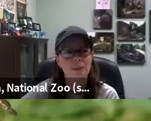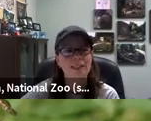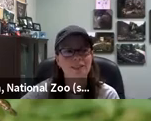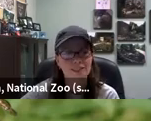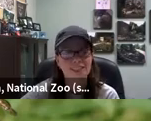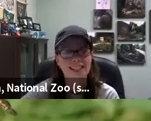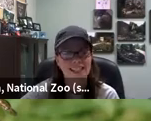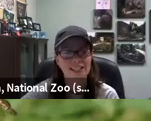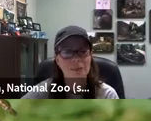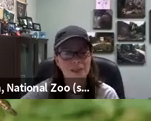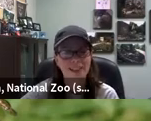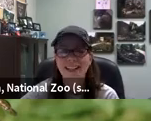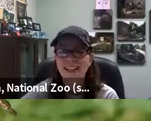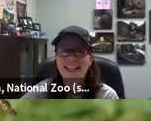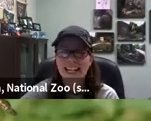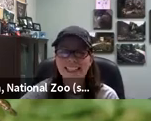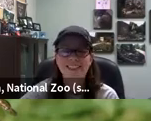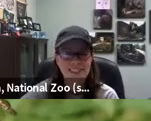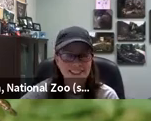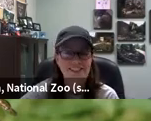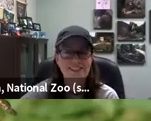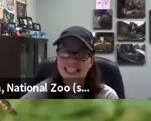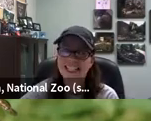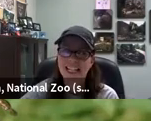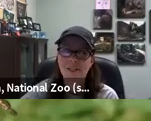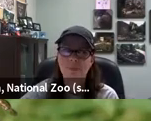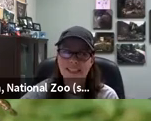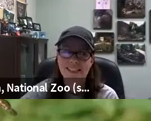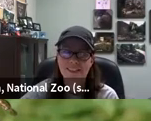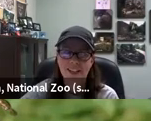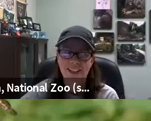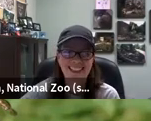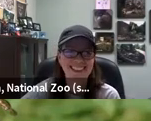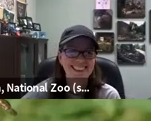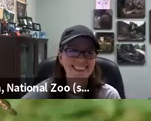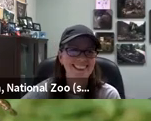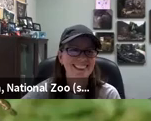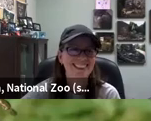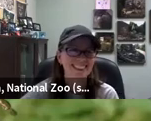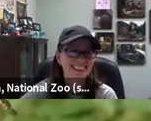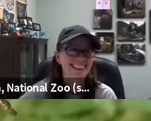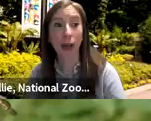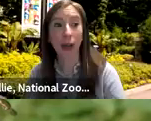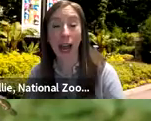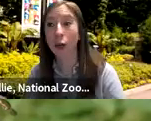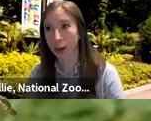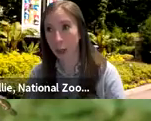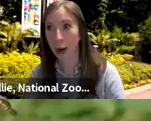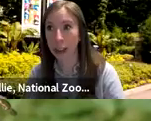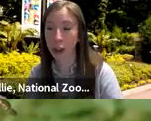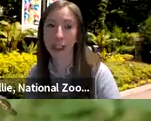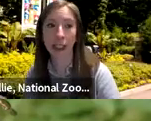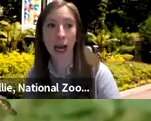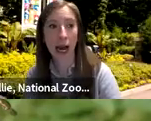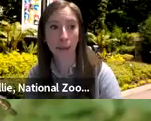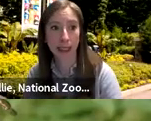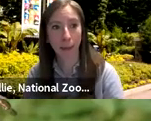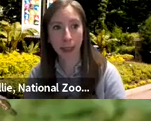level of toxicity. But yeah, there's a lot of toxic plants out there.